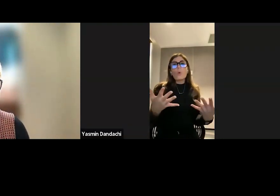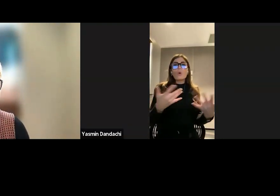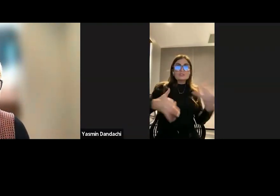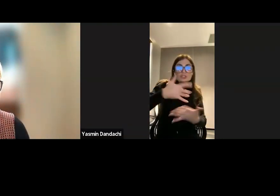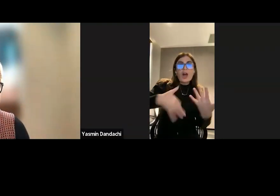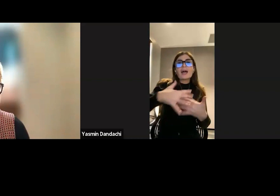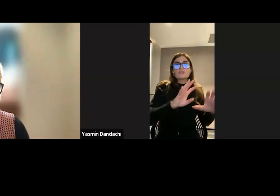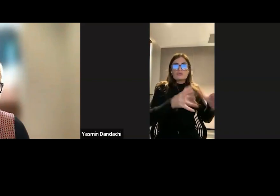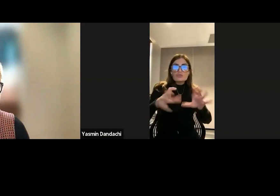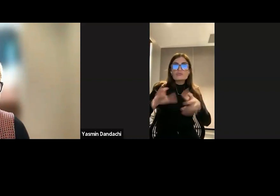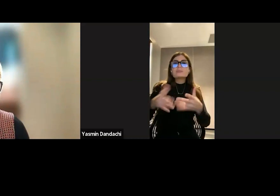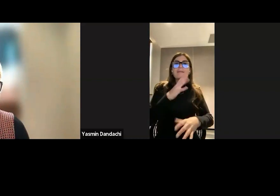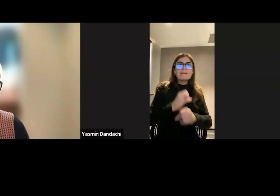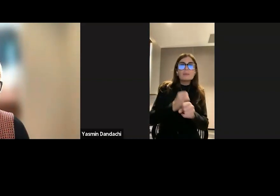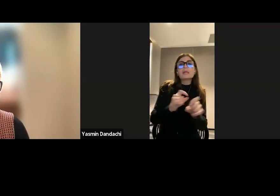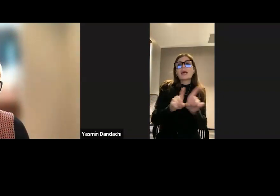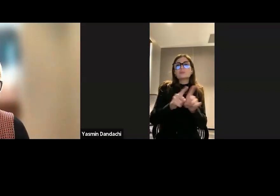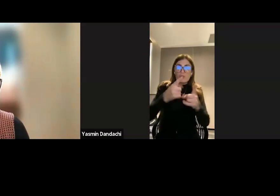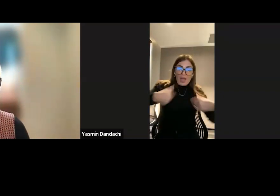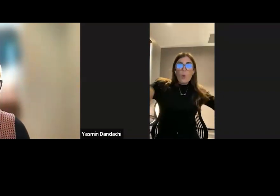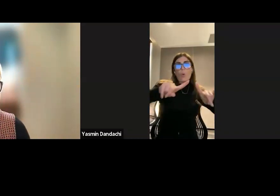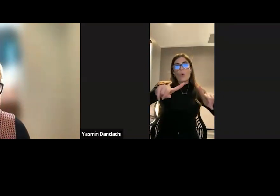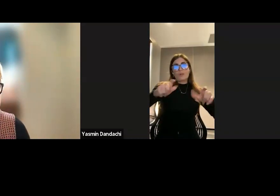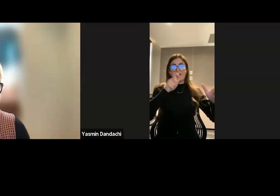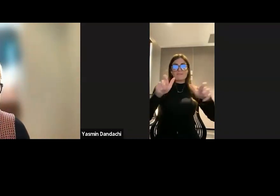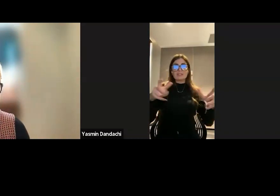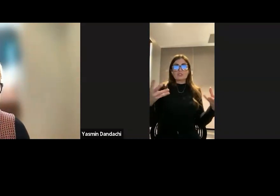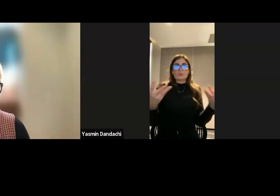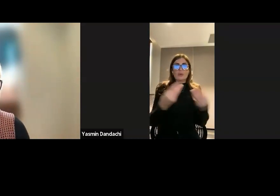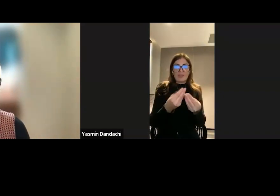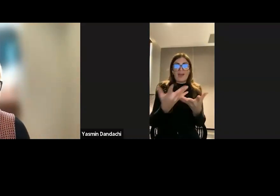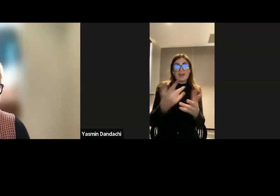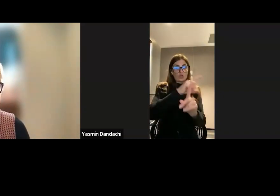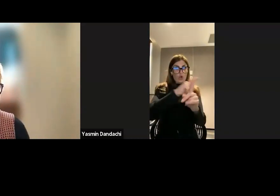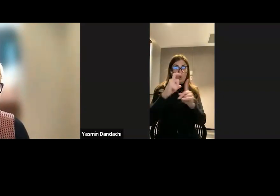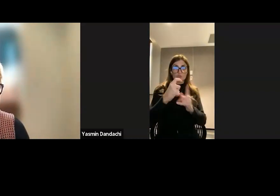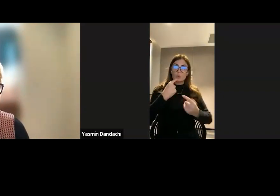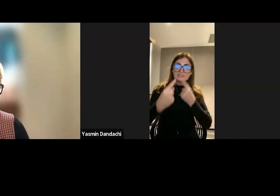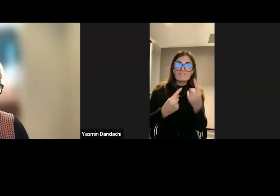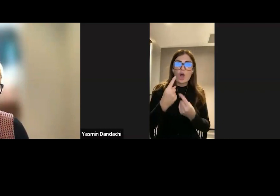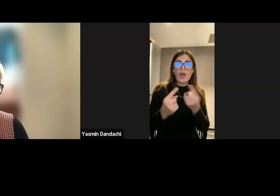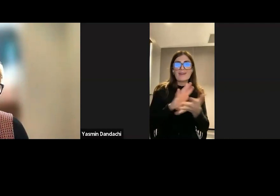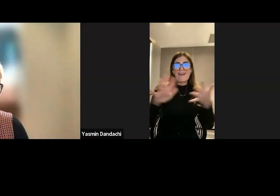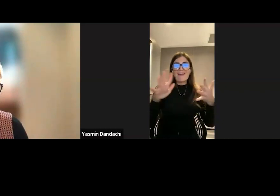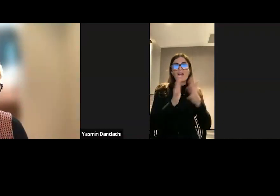way and that culture defines that how that structure is developed.